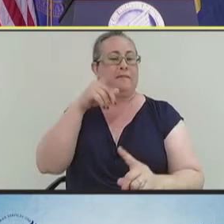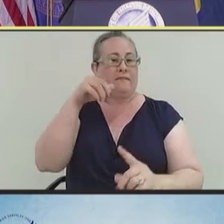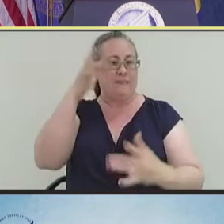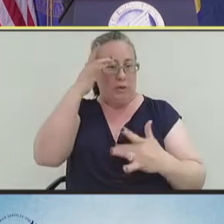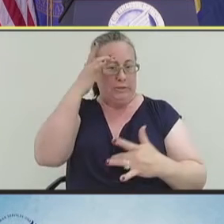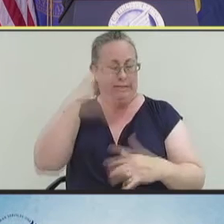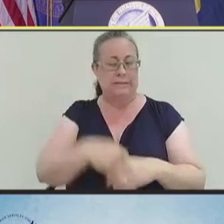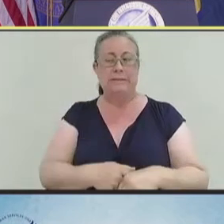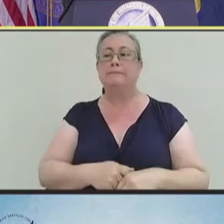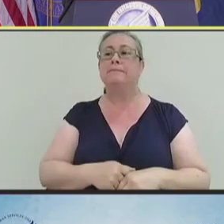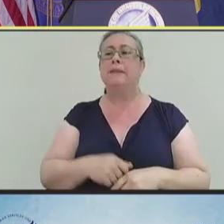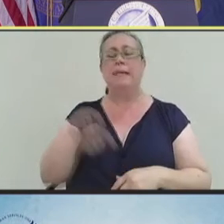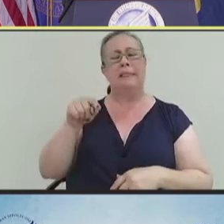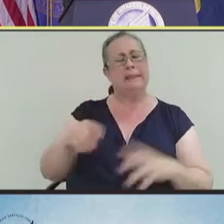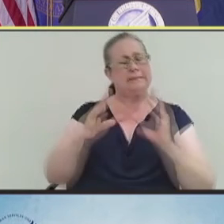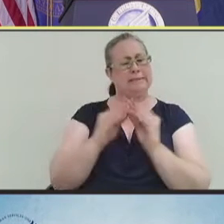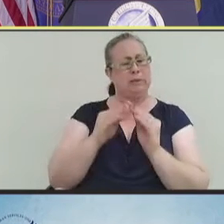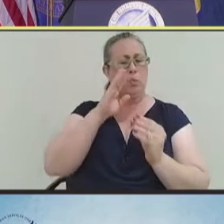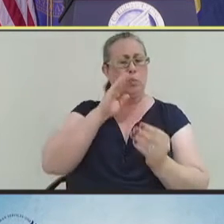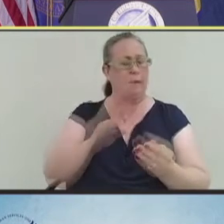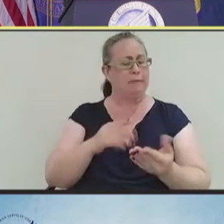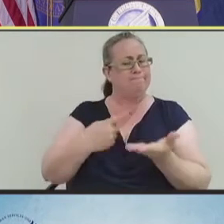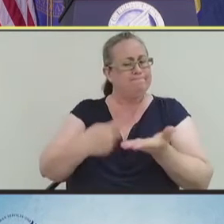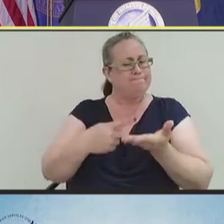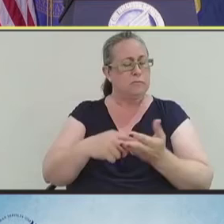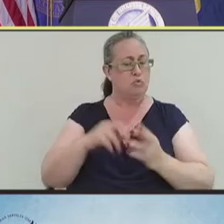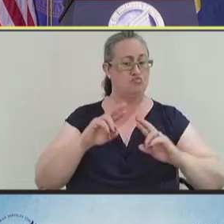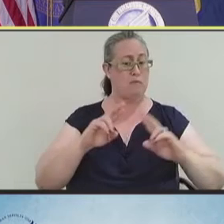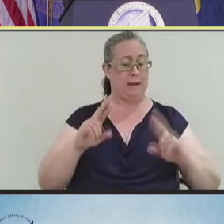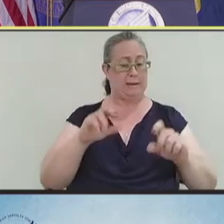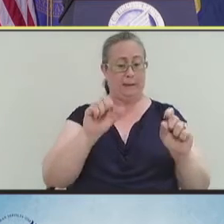In this session, we'll explore readiness capabilities to produce safe and effective